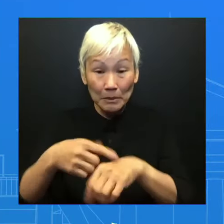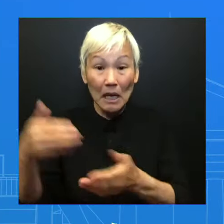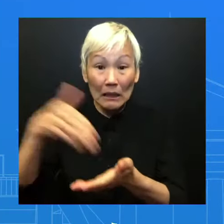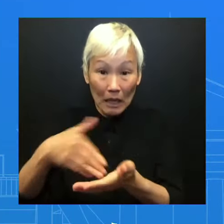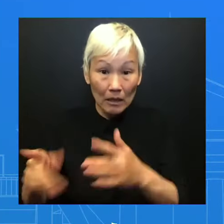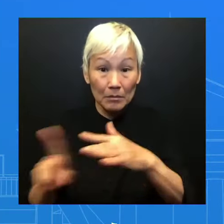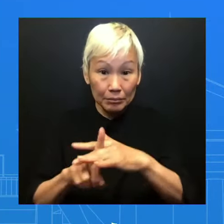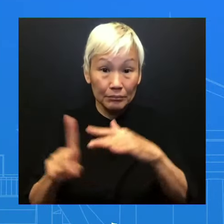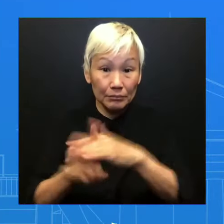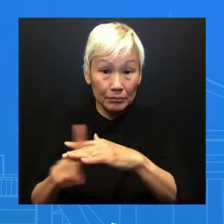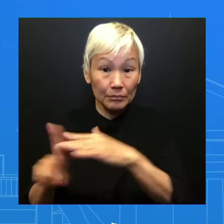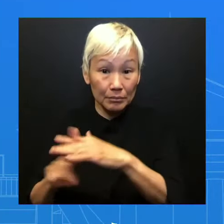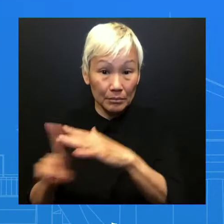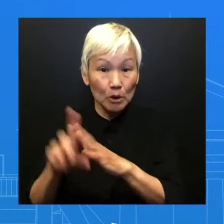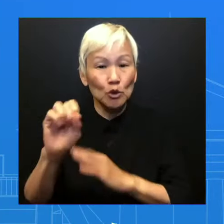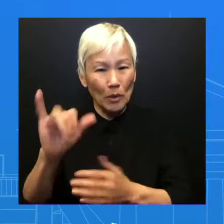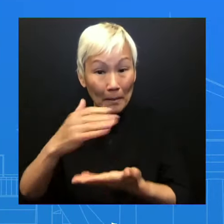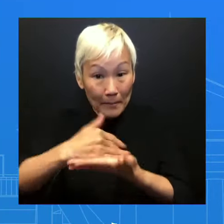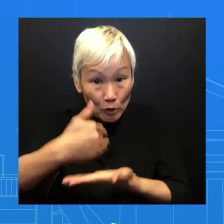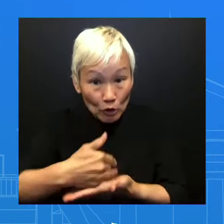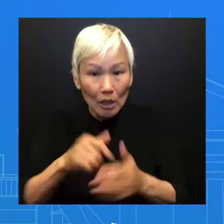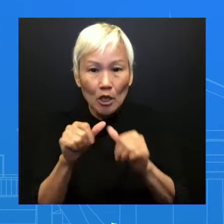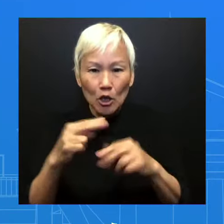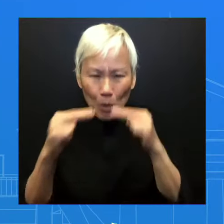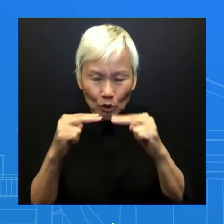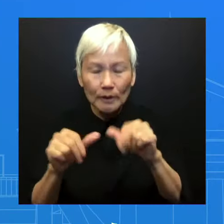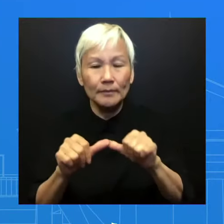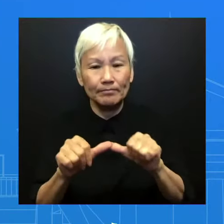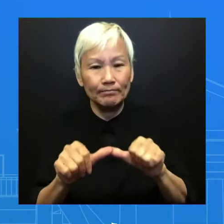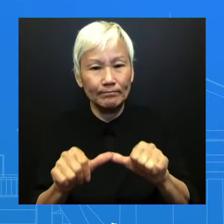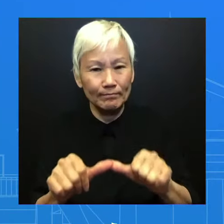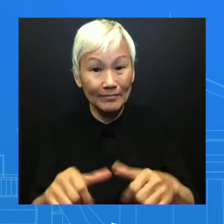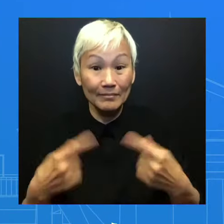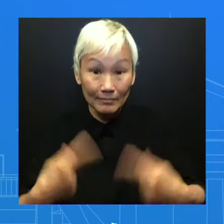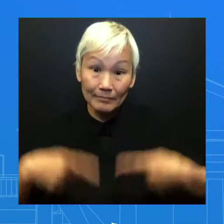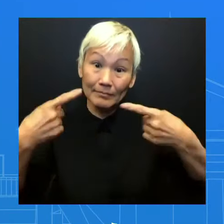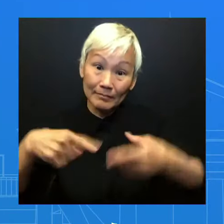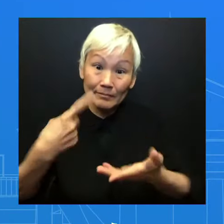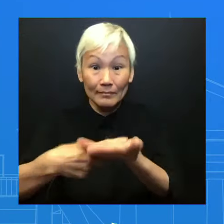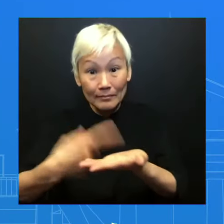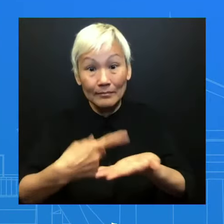want to make sure that gets done as soon as possible, as well. It is important for the American people